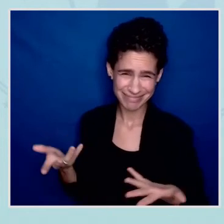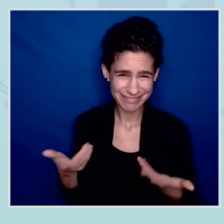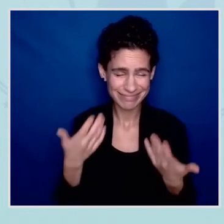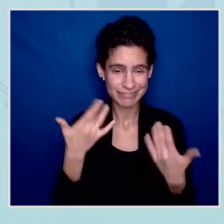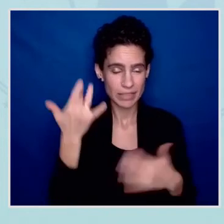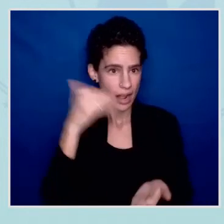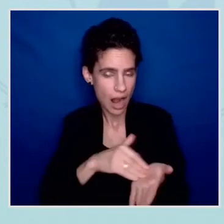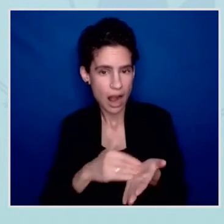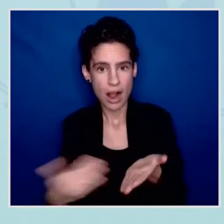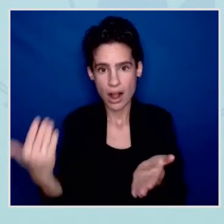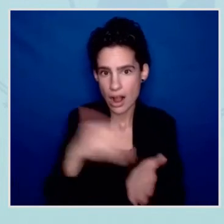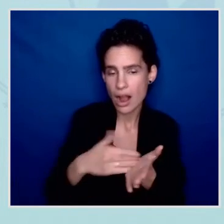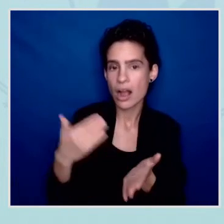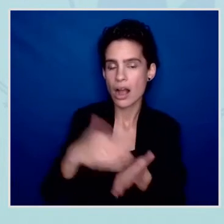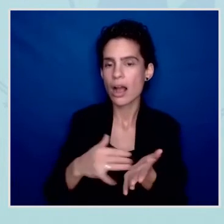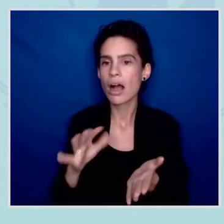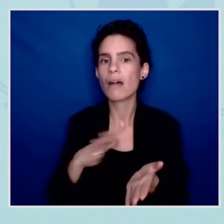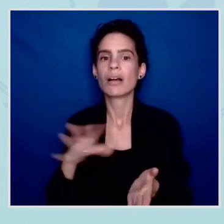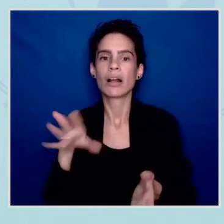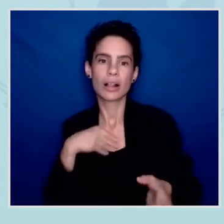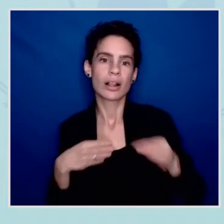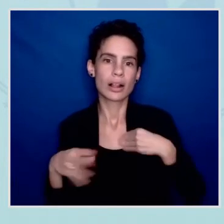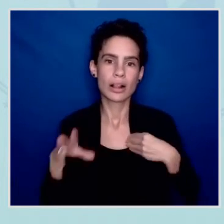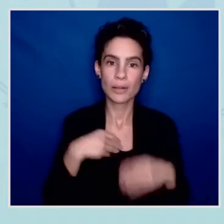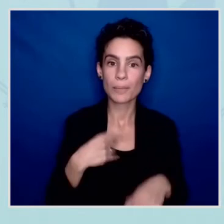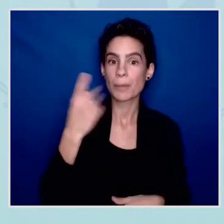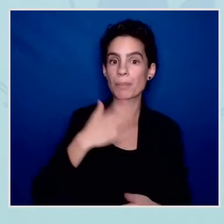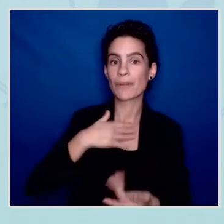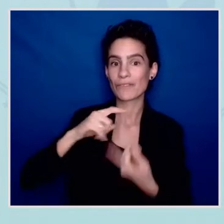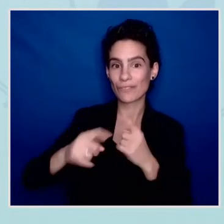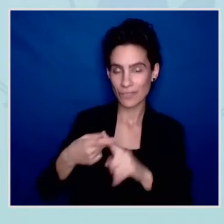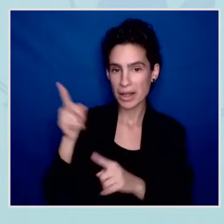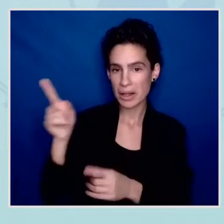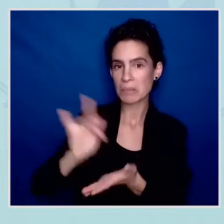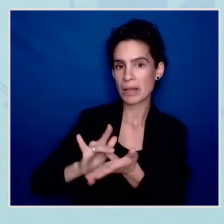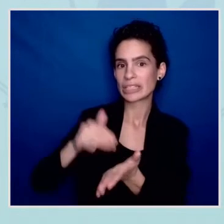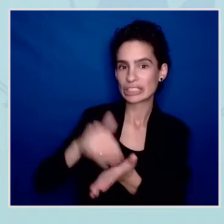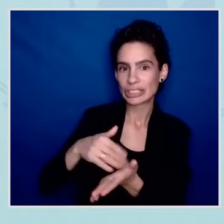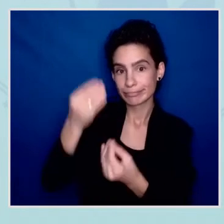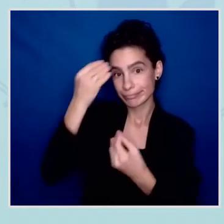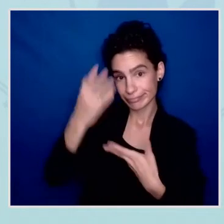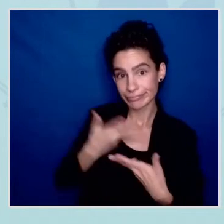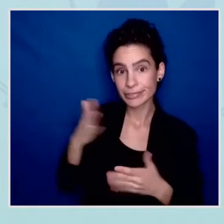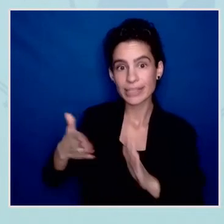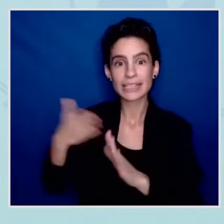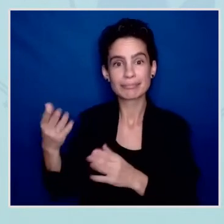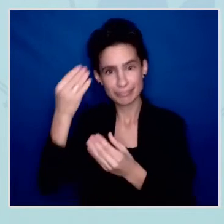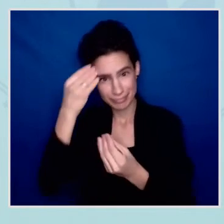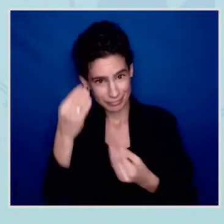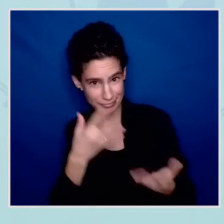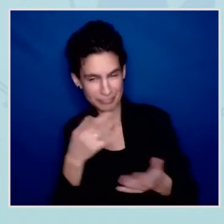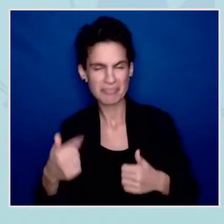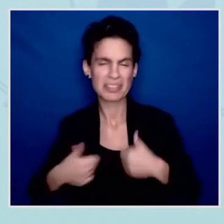FOR THEIR ACTIONS. THEY ARE A DECENT PEOPLE OUT THERE.